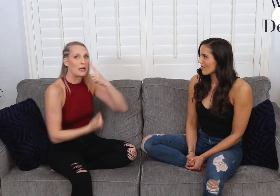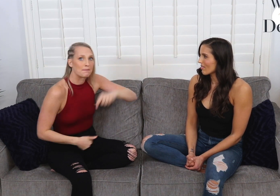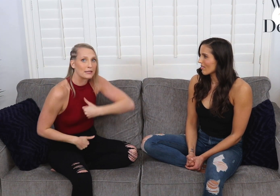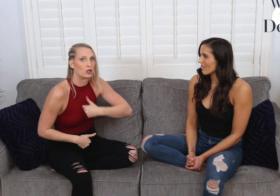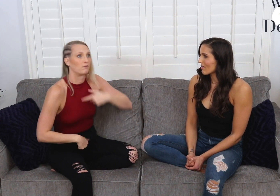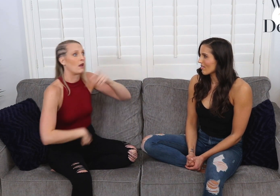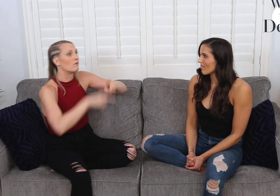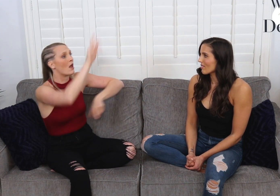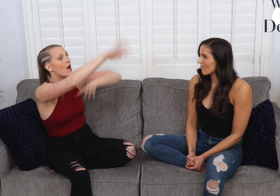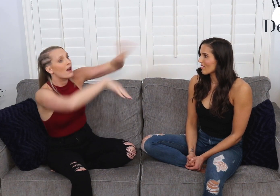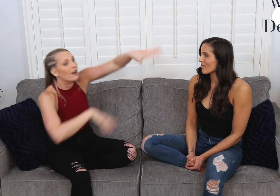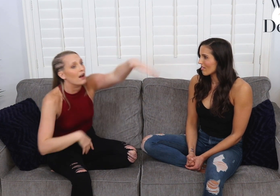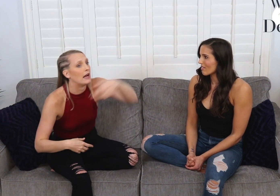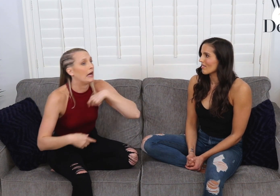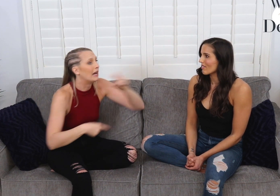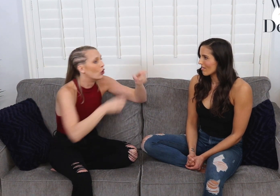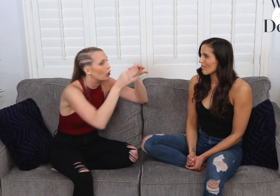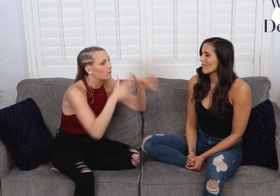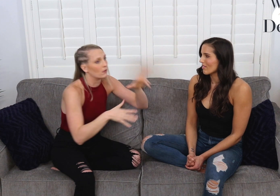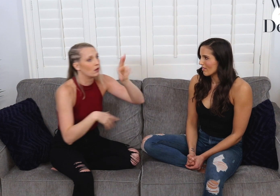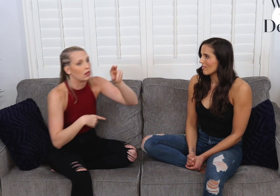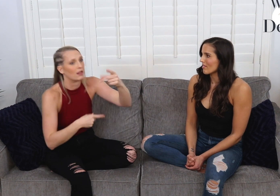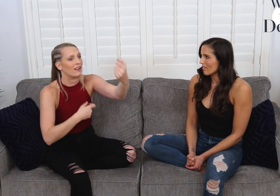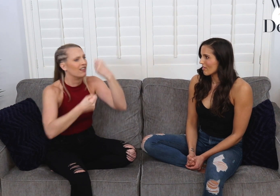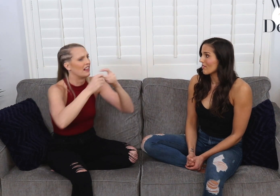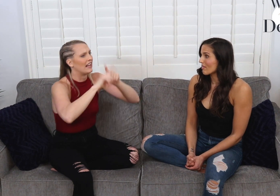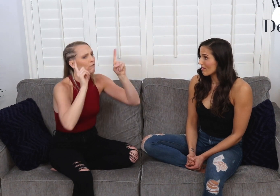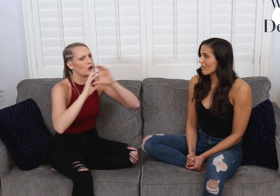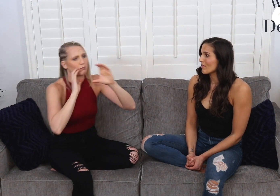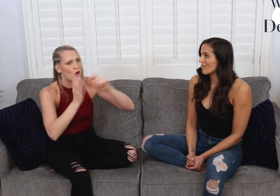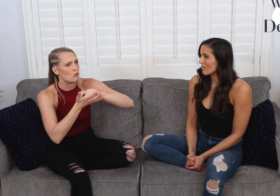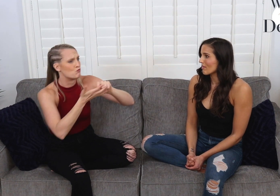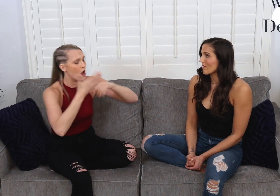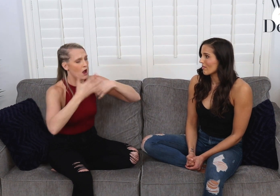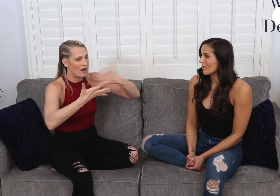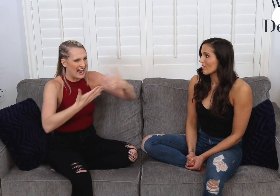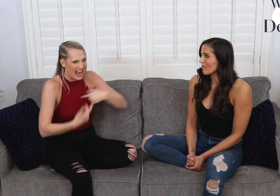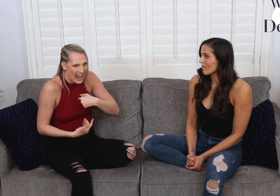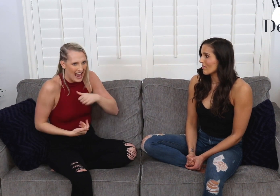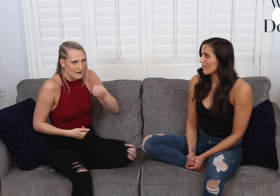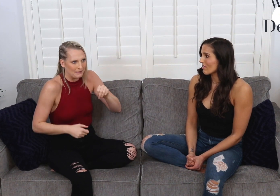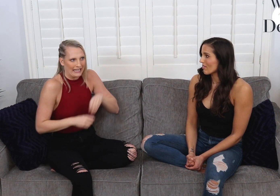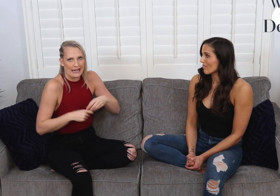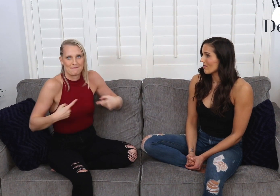I have to advocate for myself and I have to reach out to meet my needs, and you know I have to make sure my communication needs